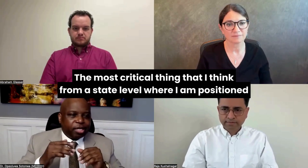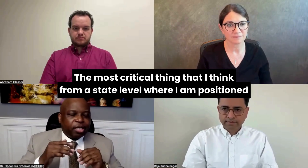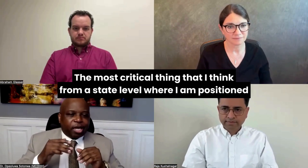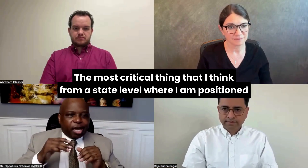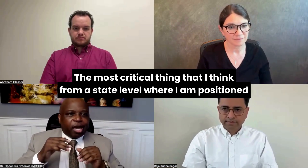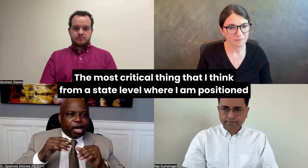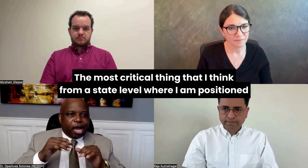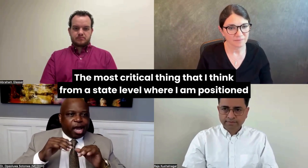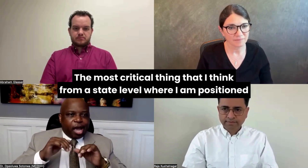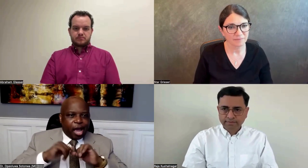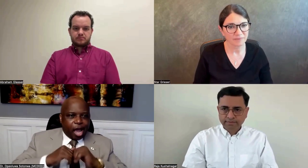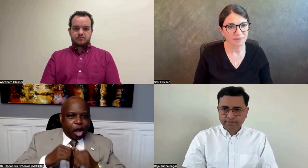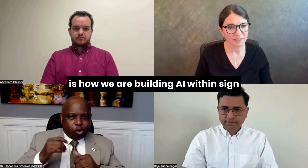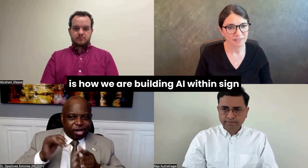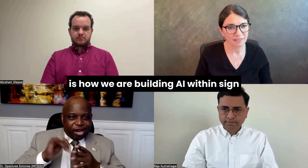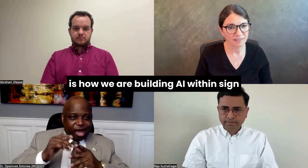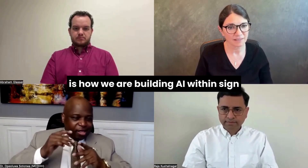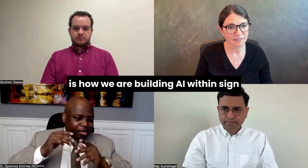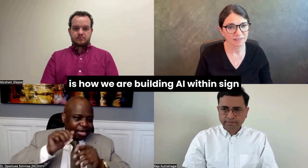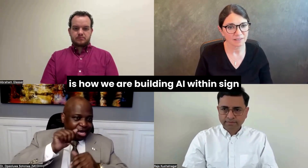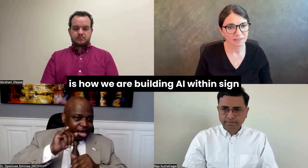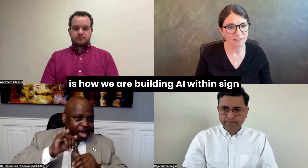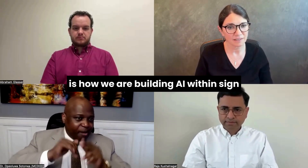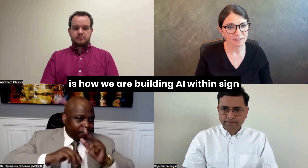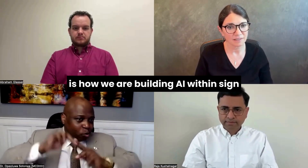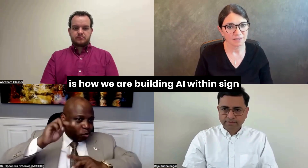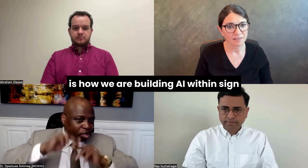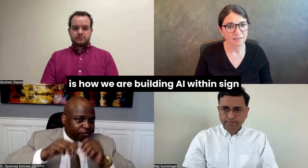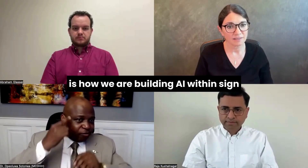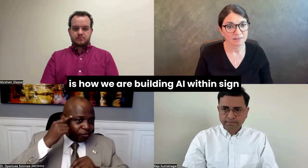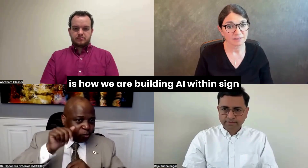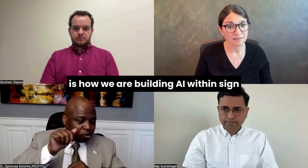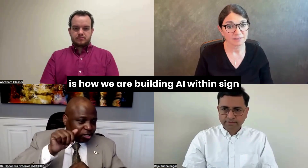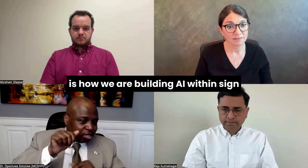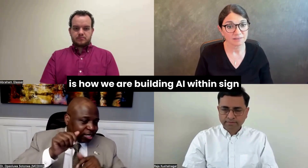is how we are building AI within sign